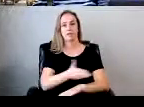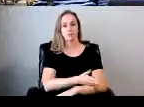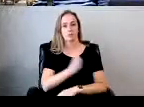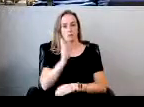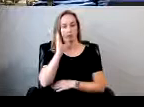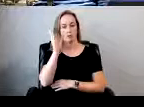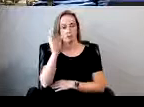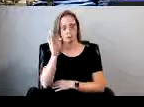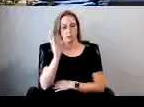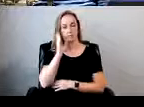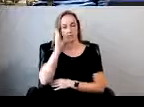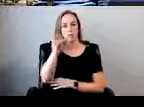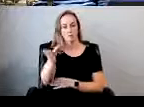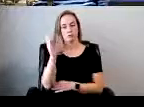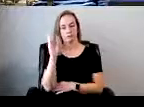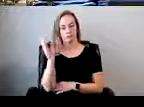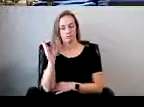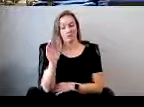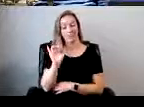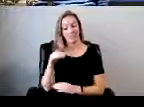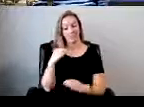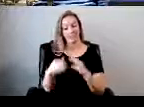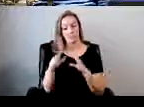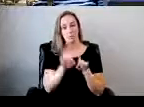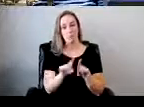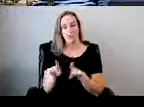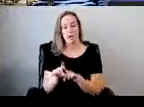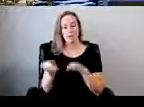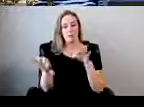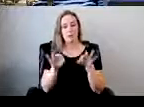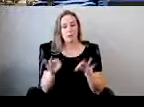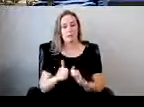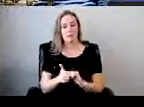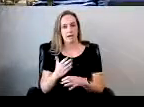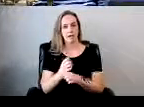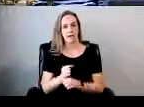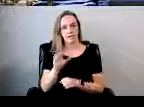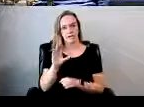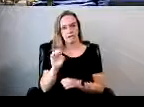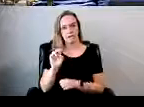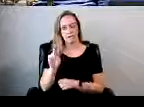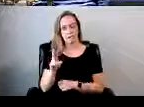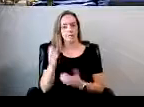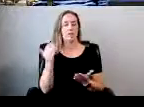The email will also include instructions on how to receive continuing education credits. Once again, thank you for being here today.